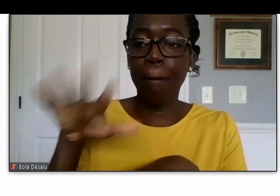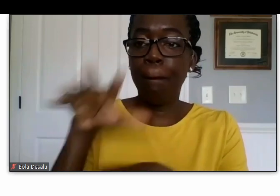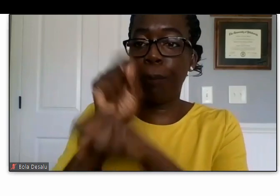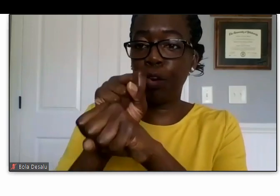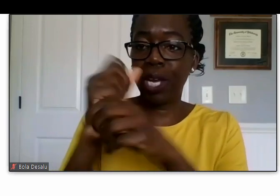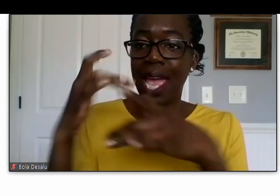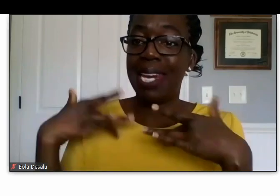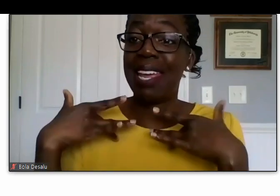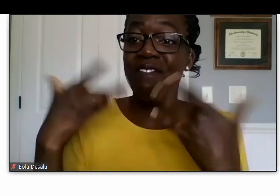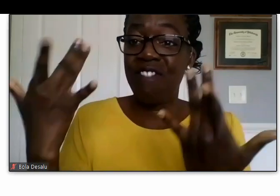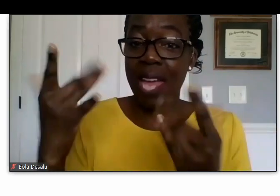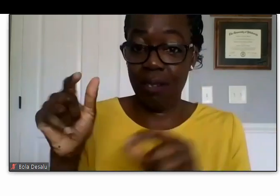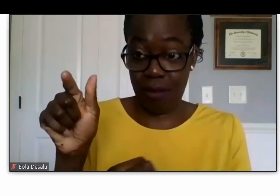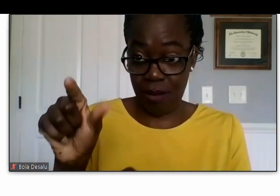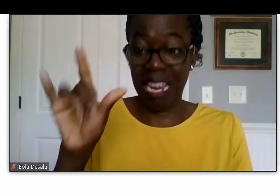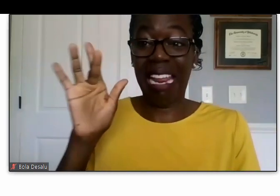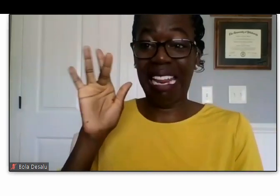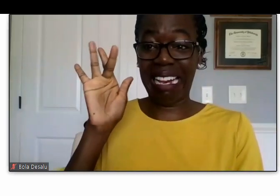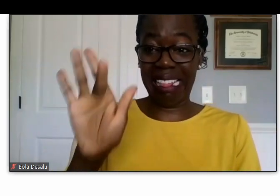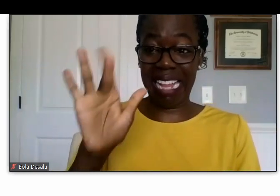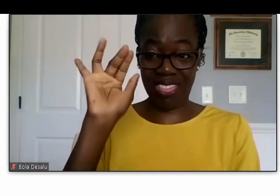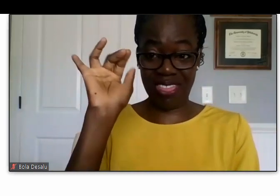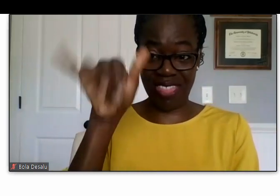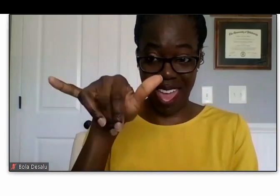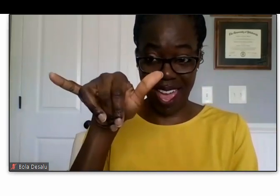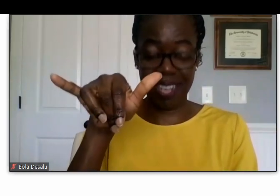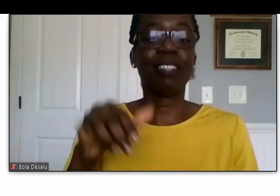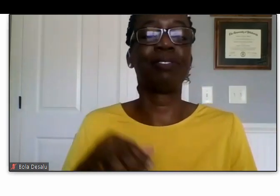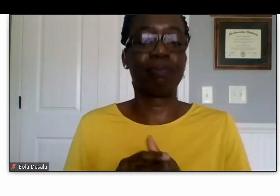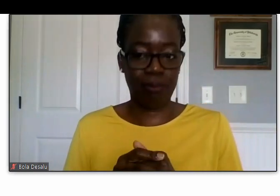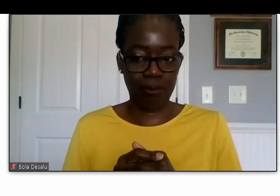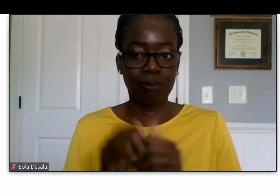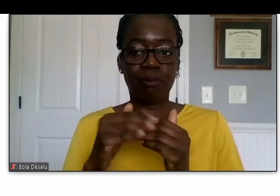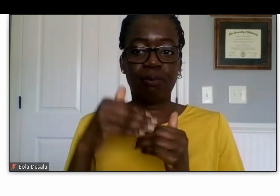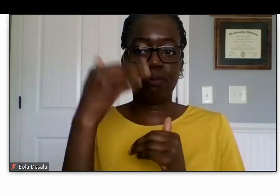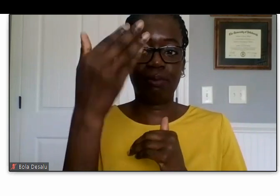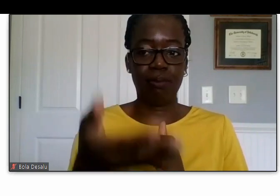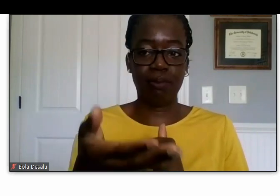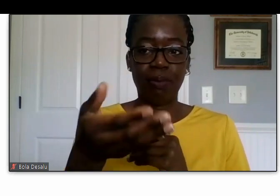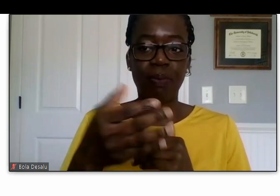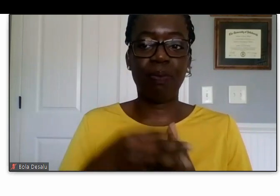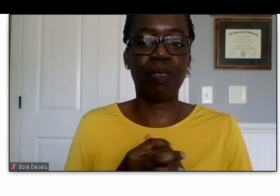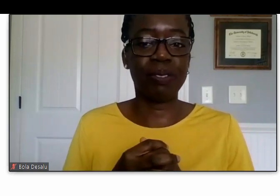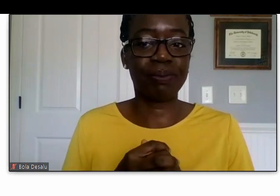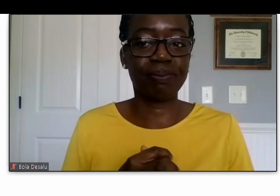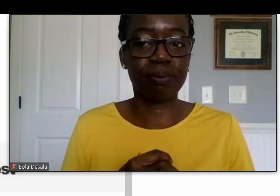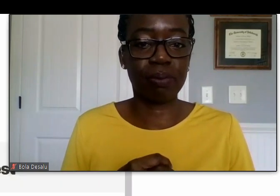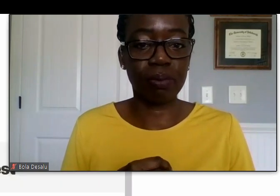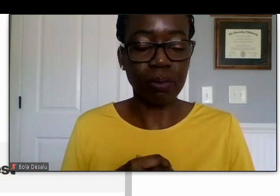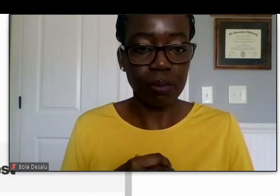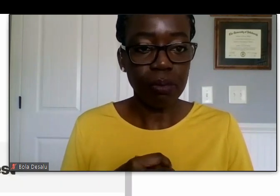and it states to "Book an Event. You click that. Next Slide.